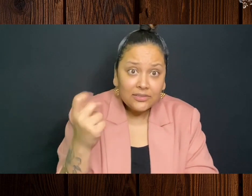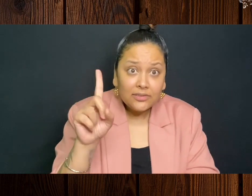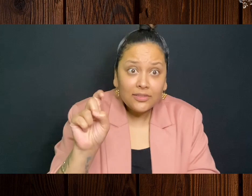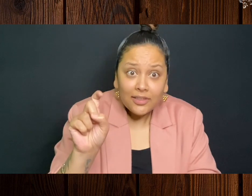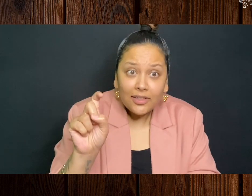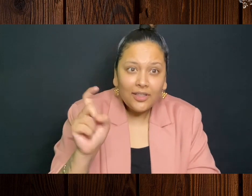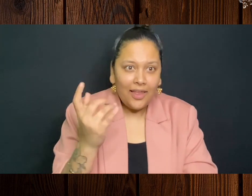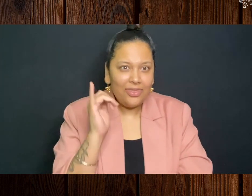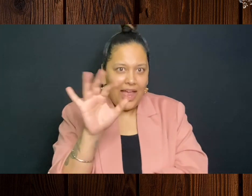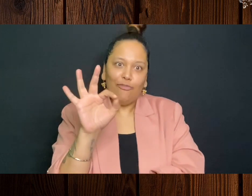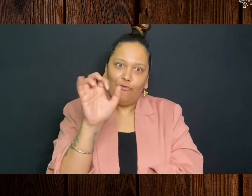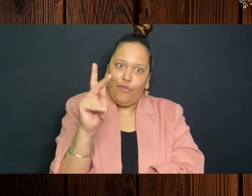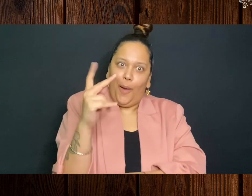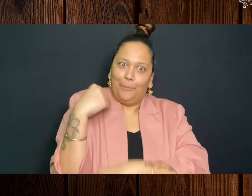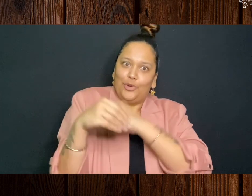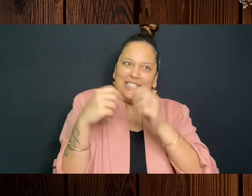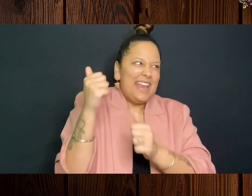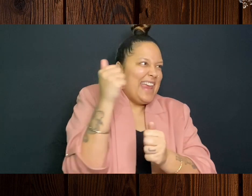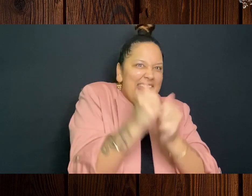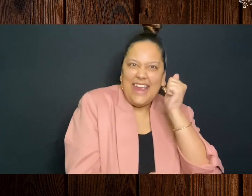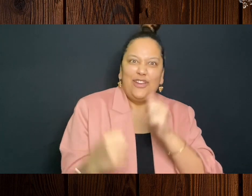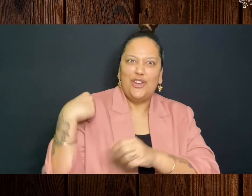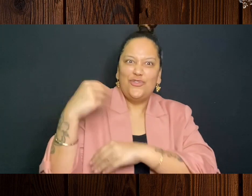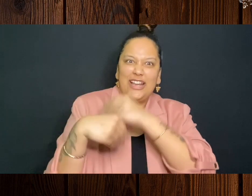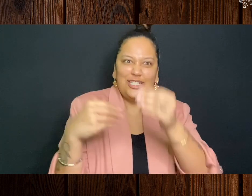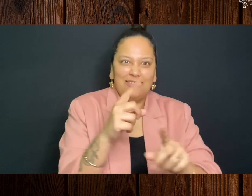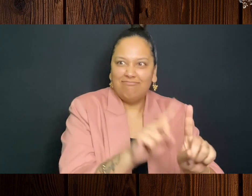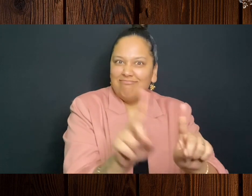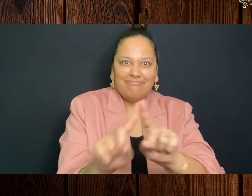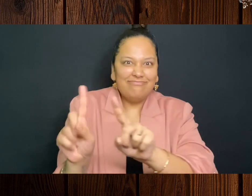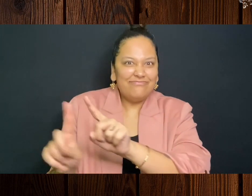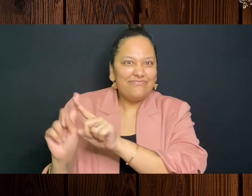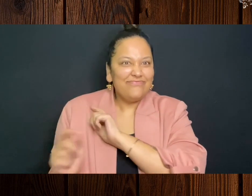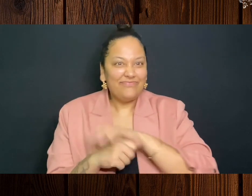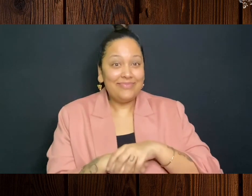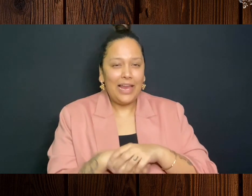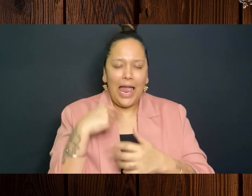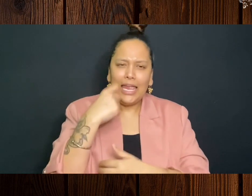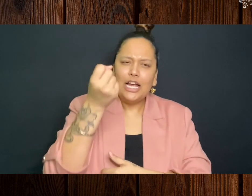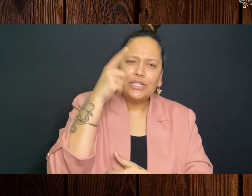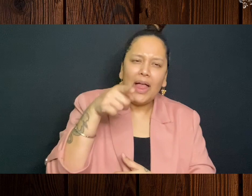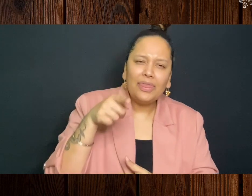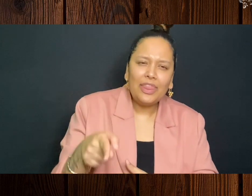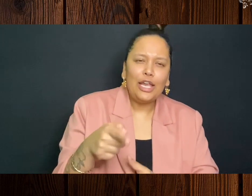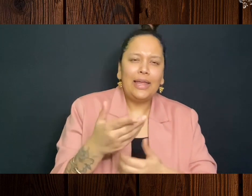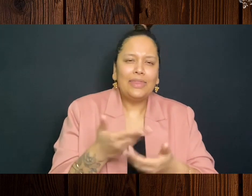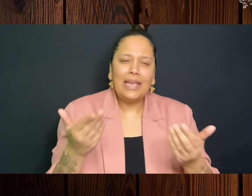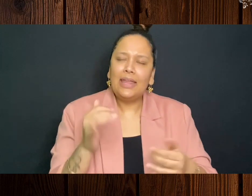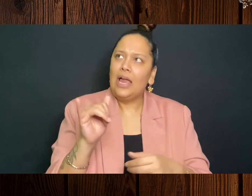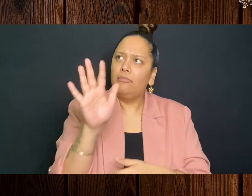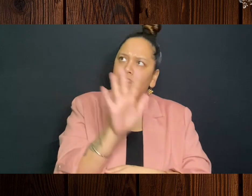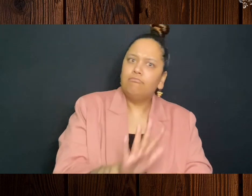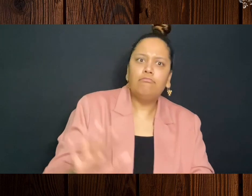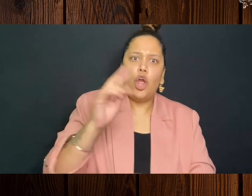There's folk music from every tradition. And I understand that there's a thing, you know that's in North